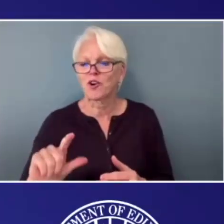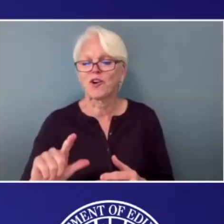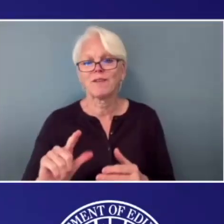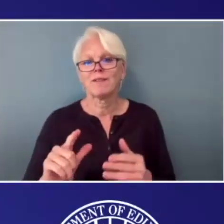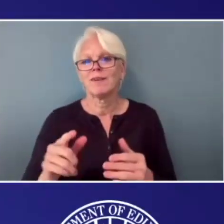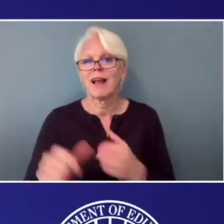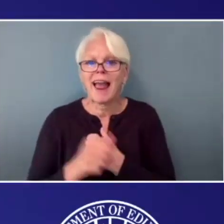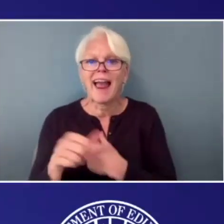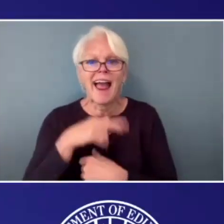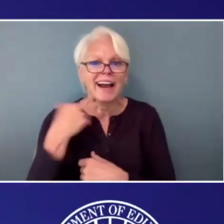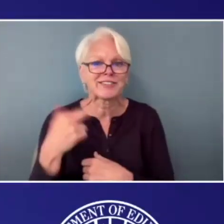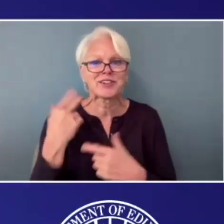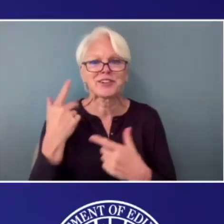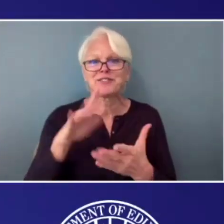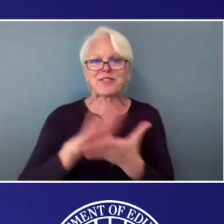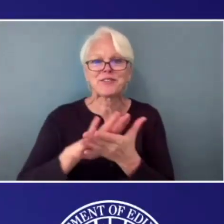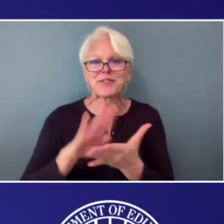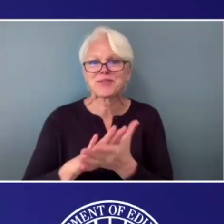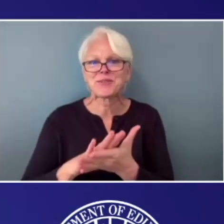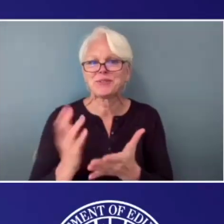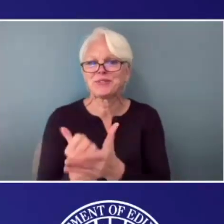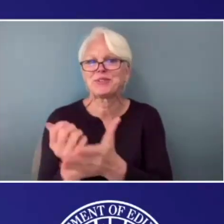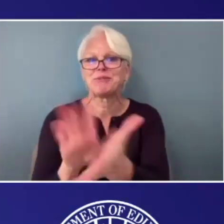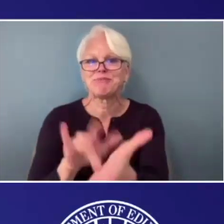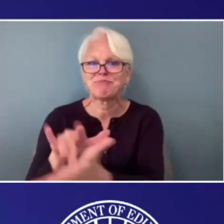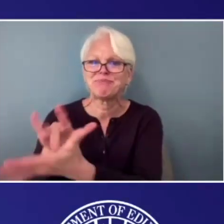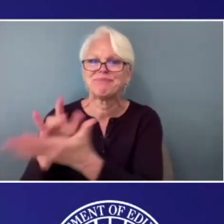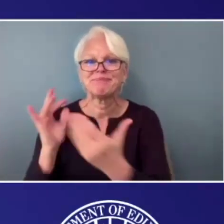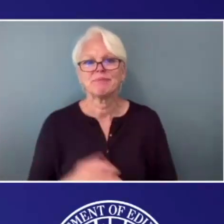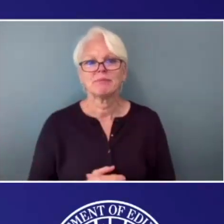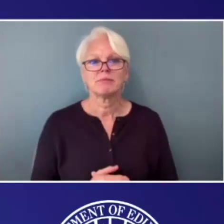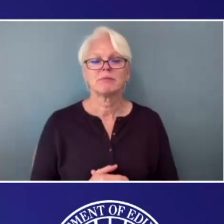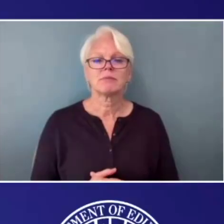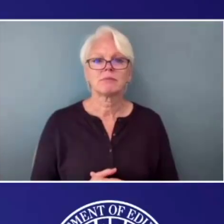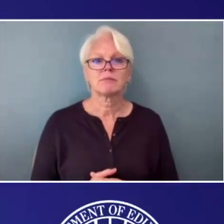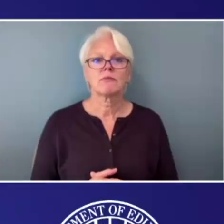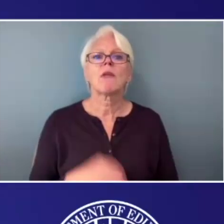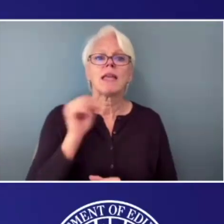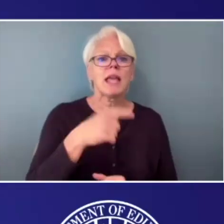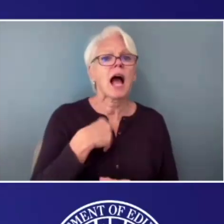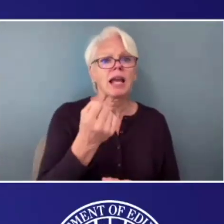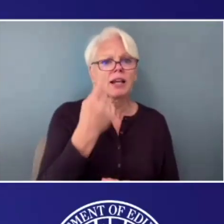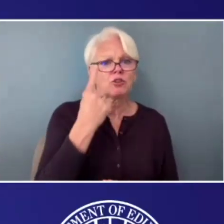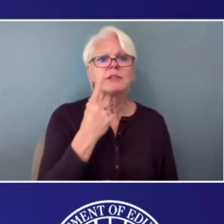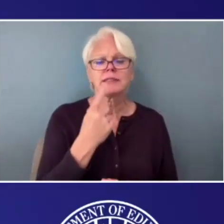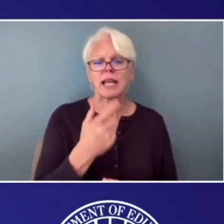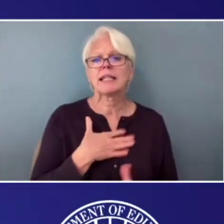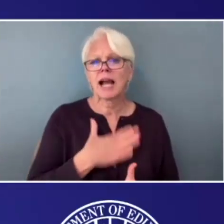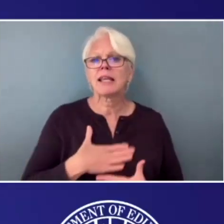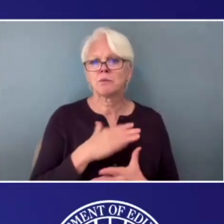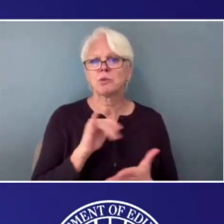May I follow up? I, yeah, and I understand and appreciate that. But you know, at the same time,